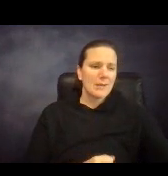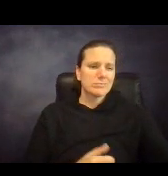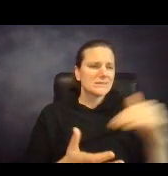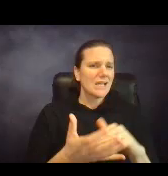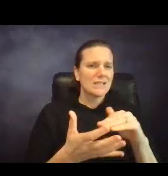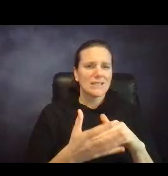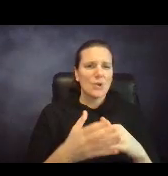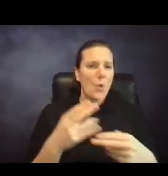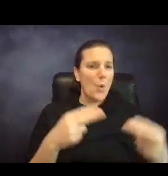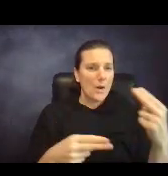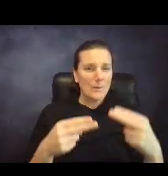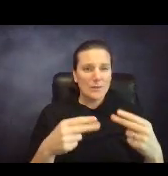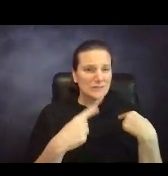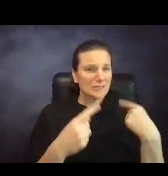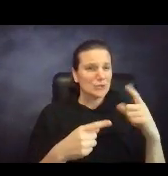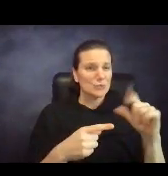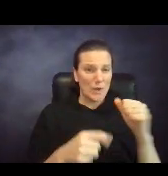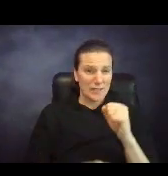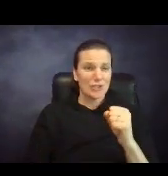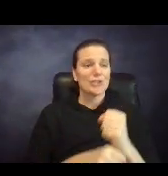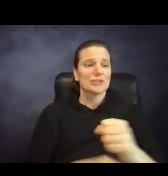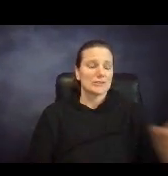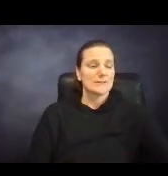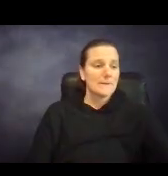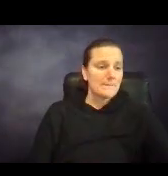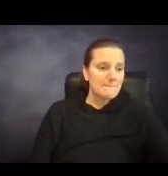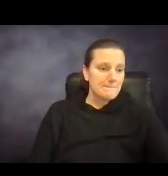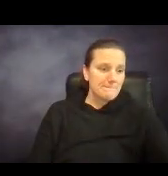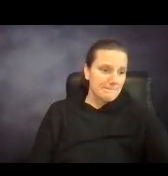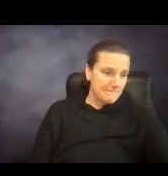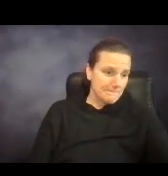especially in this demographic in the forties, fifties and sixties.